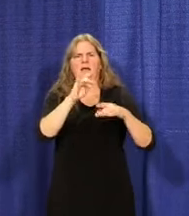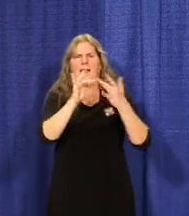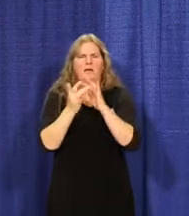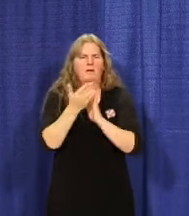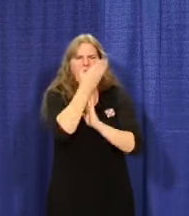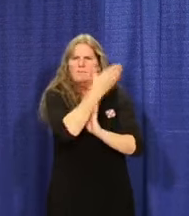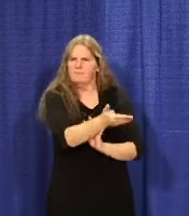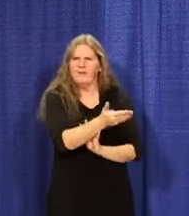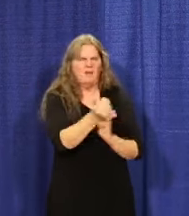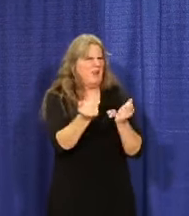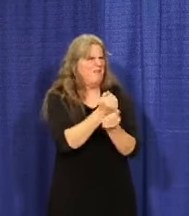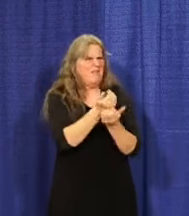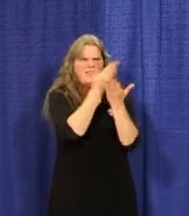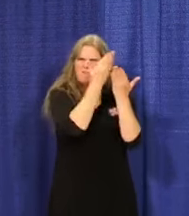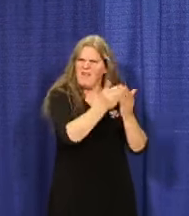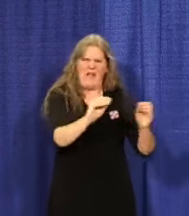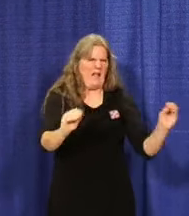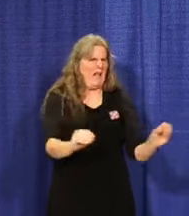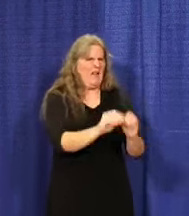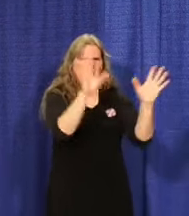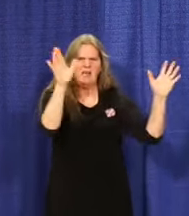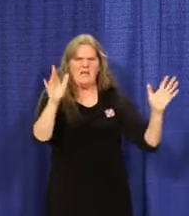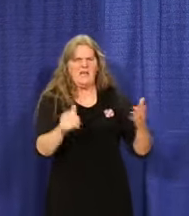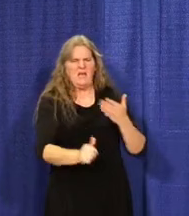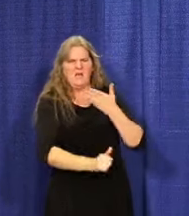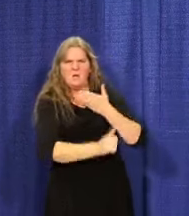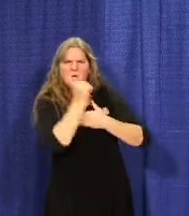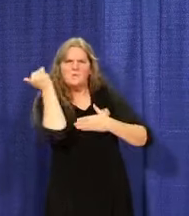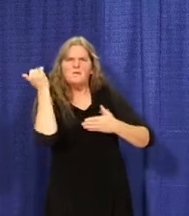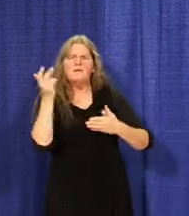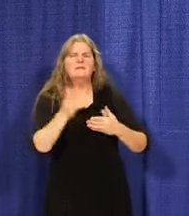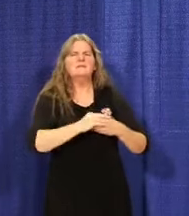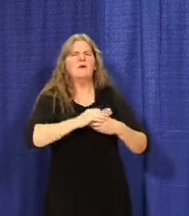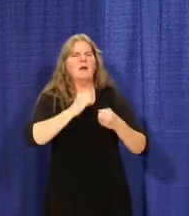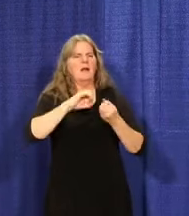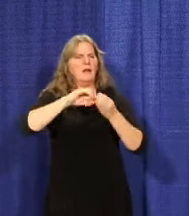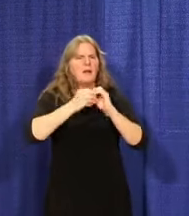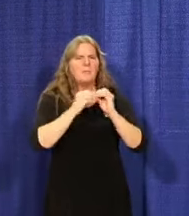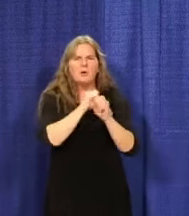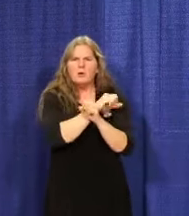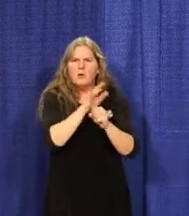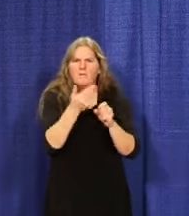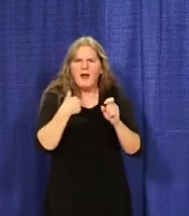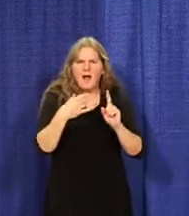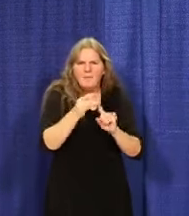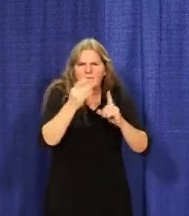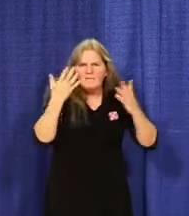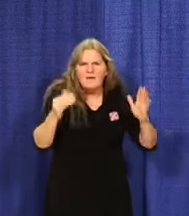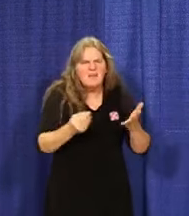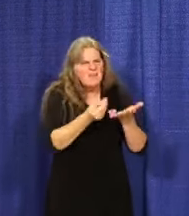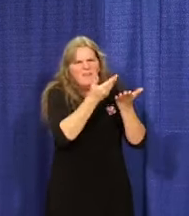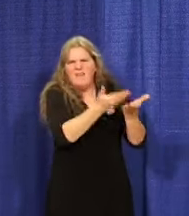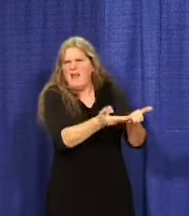about active cases and the risk if any the public. We will continue to share information as it becomes